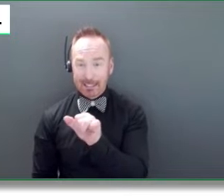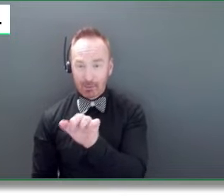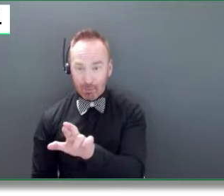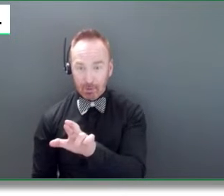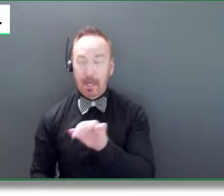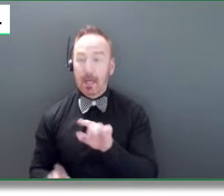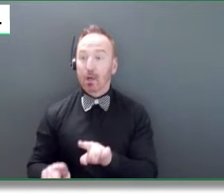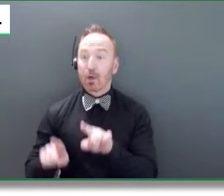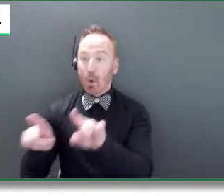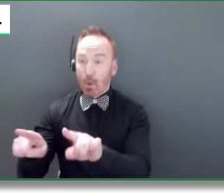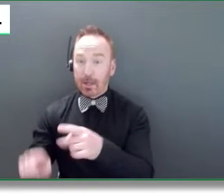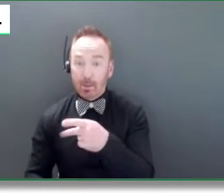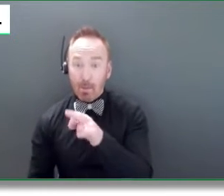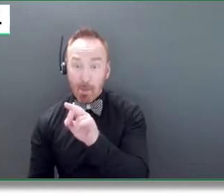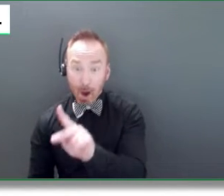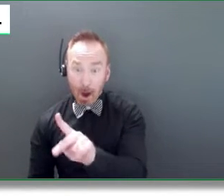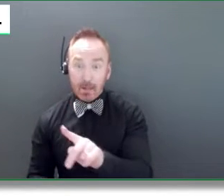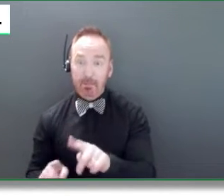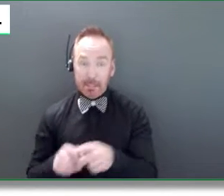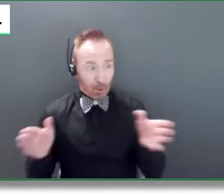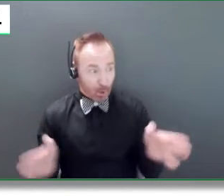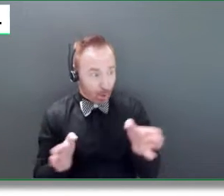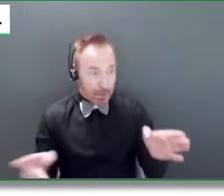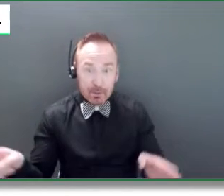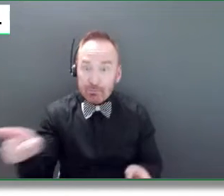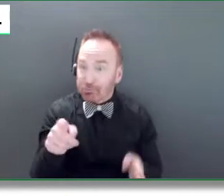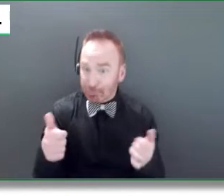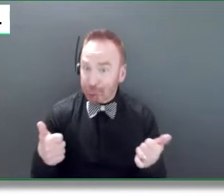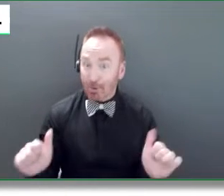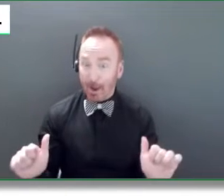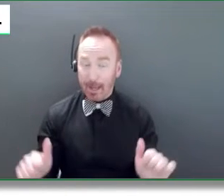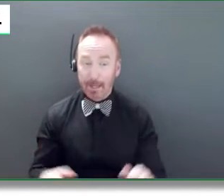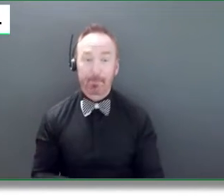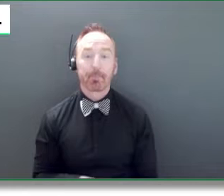try those types of things themselves. Number eight: